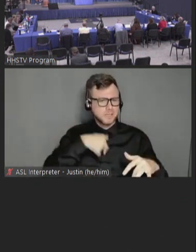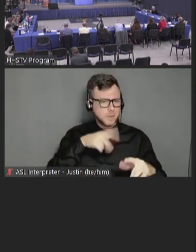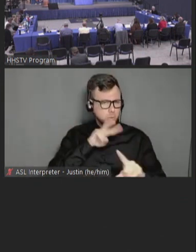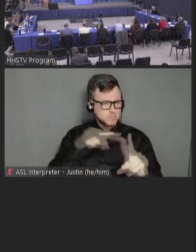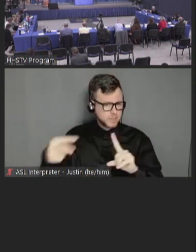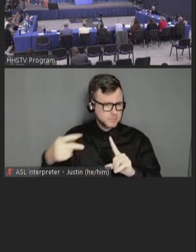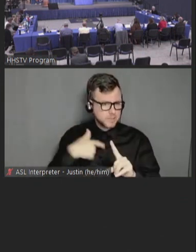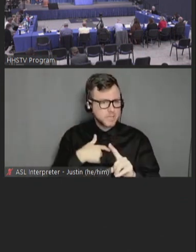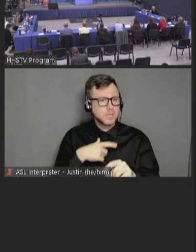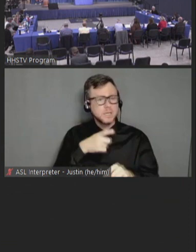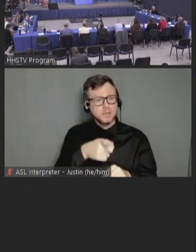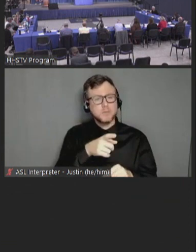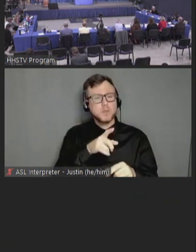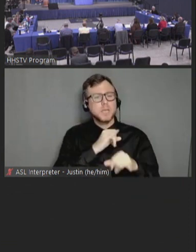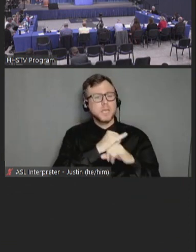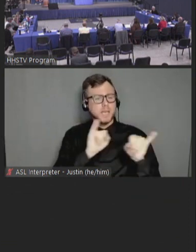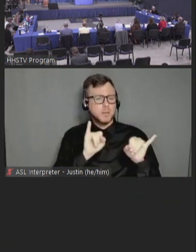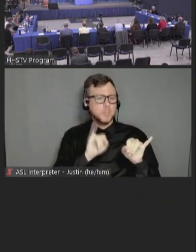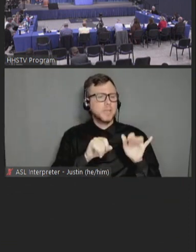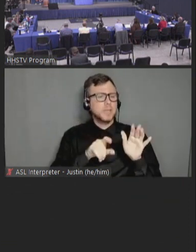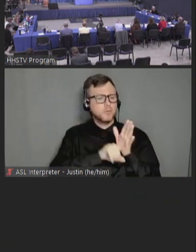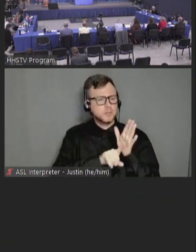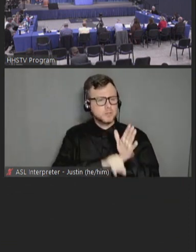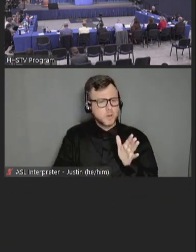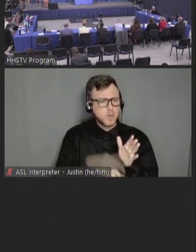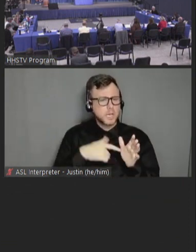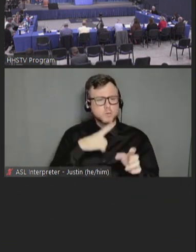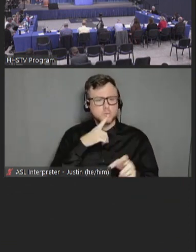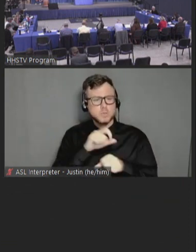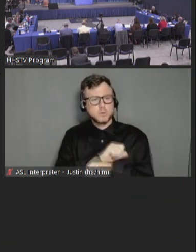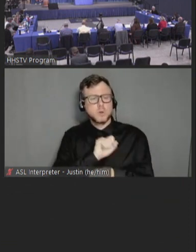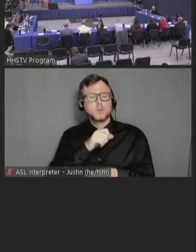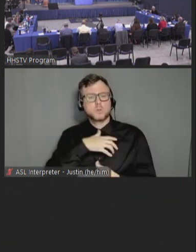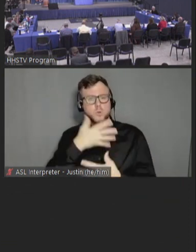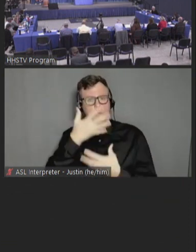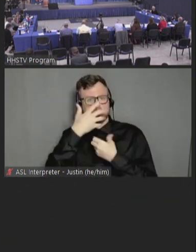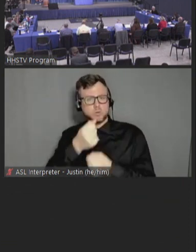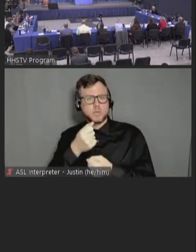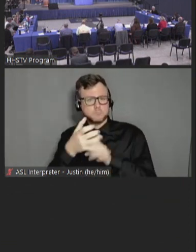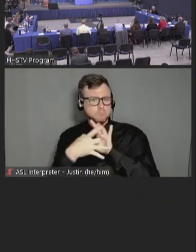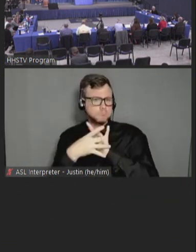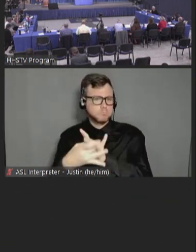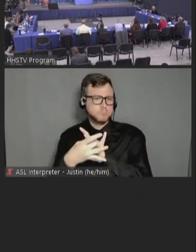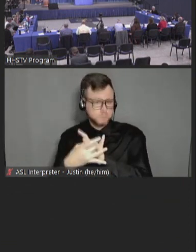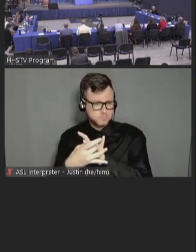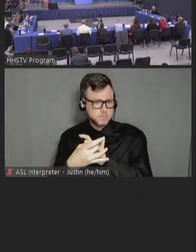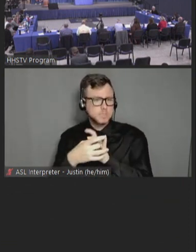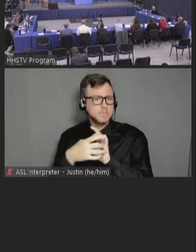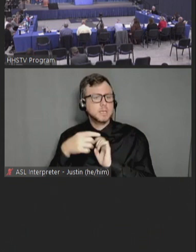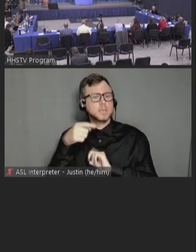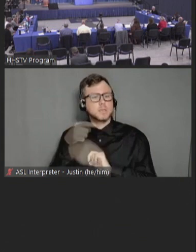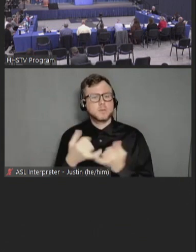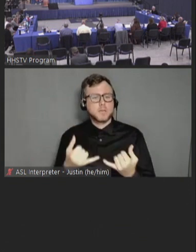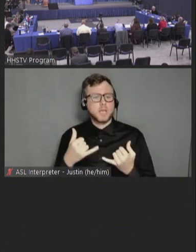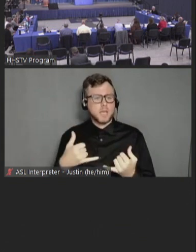work to build back trust with the public, today's proudly pro-Vax presentation and the building